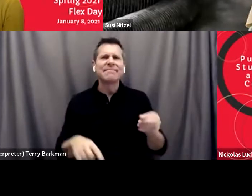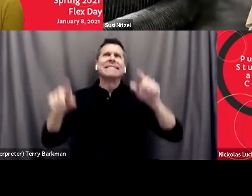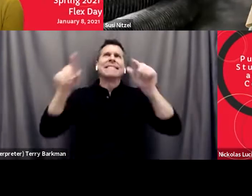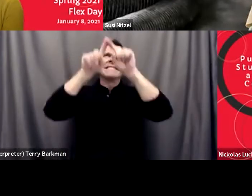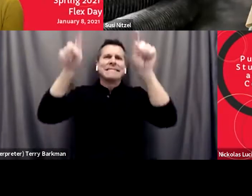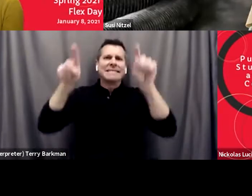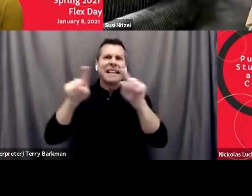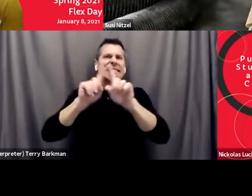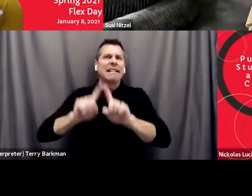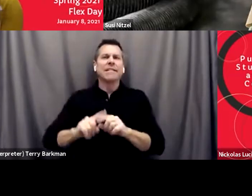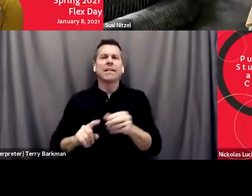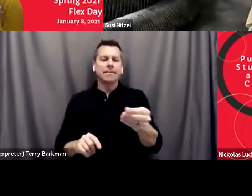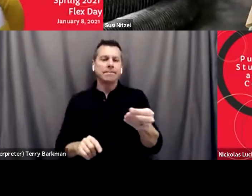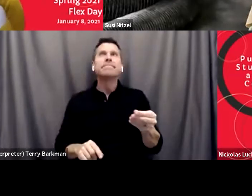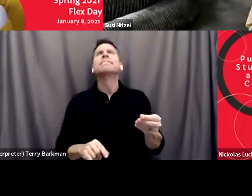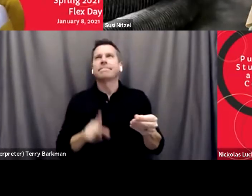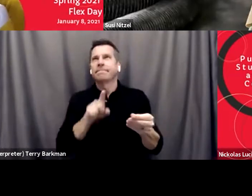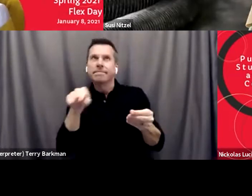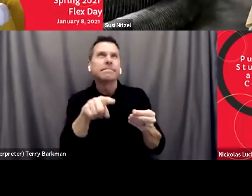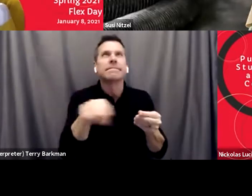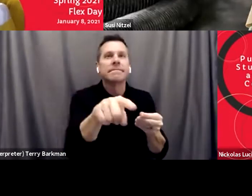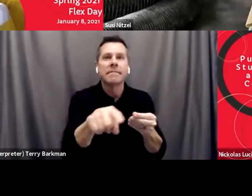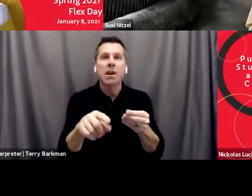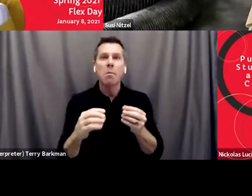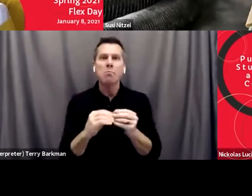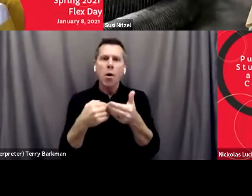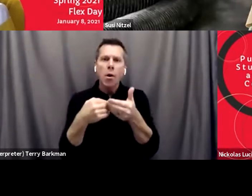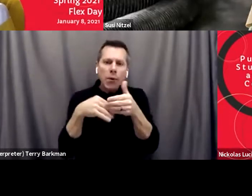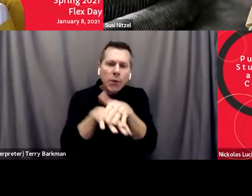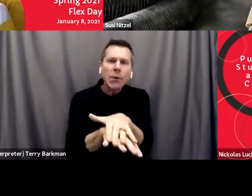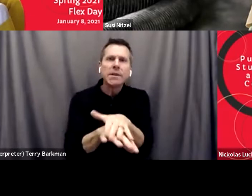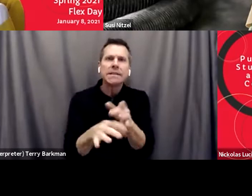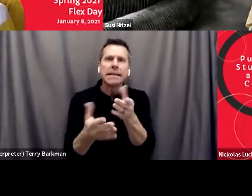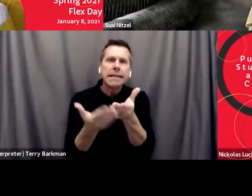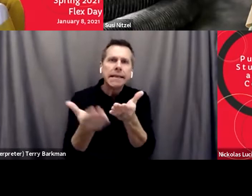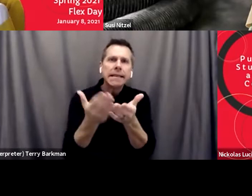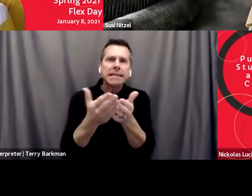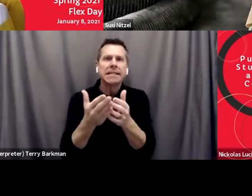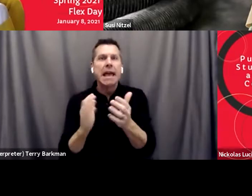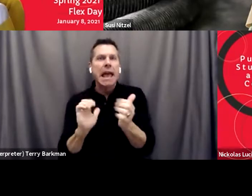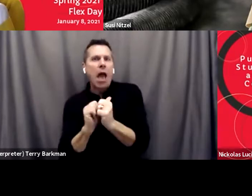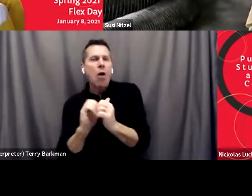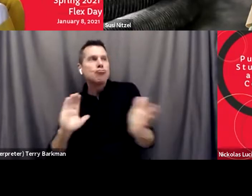right in ways that we might be able to streamline even through something like facilities that path to make it a little bit